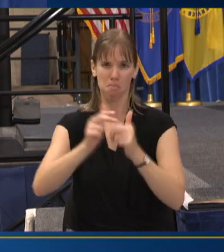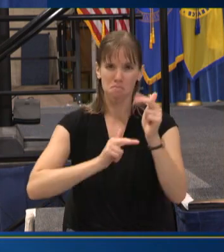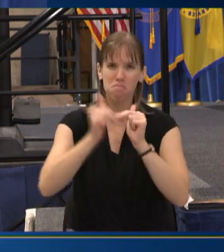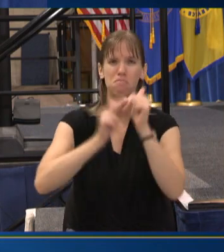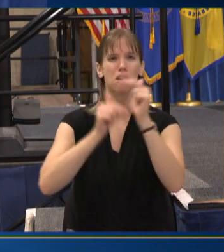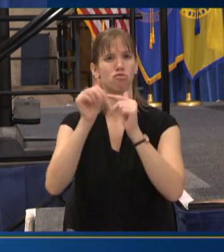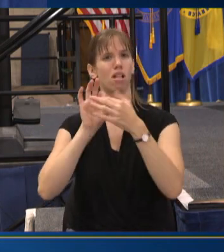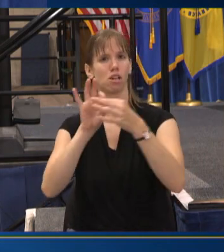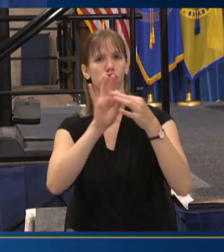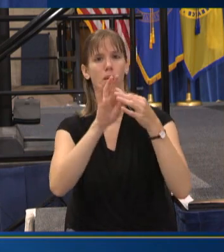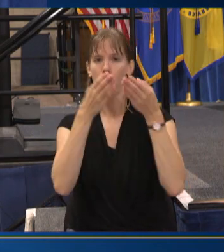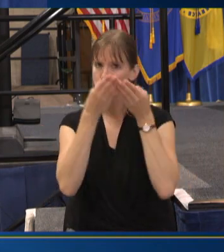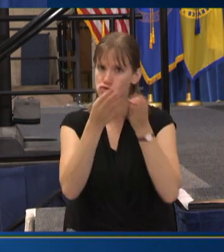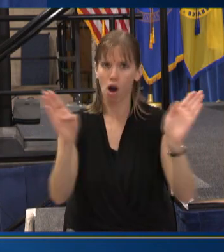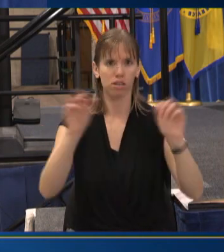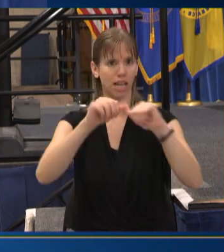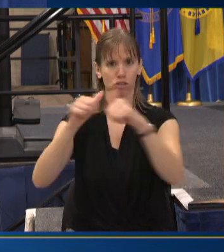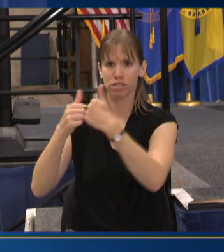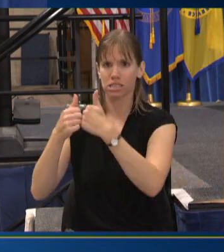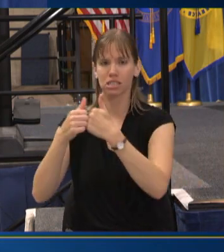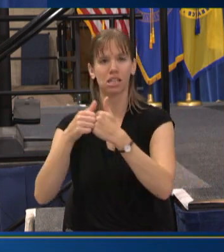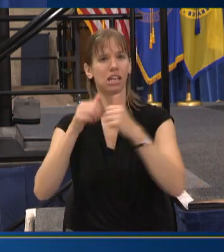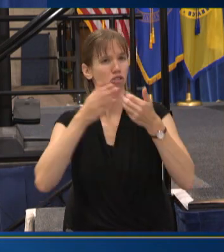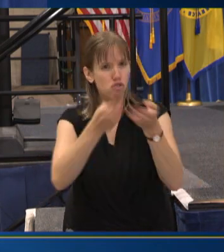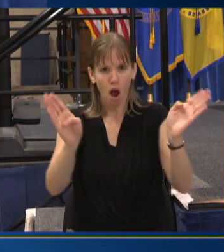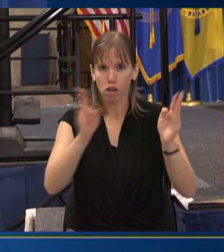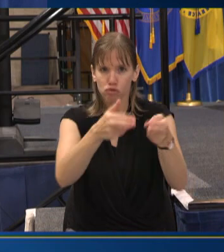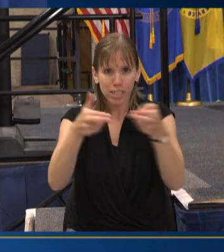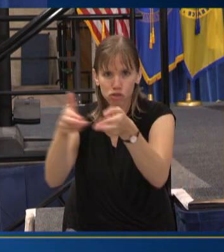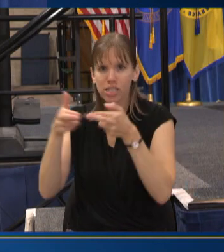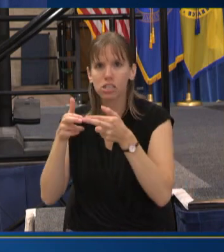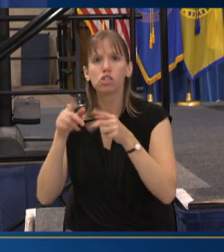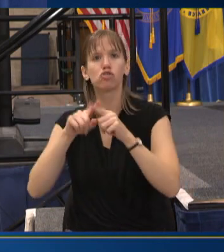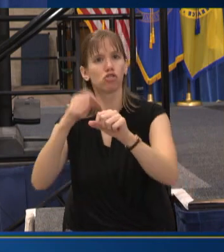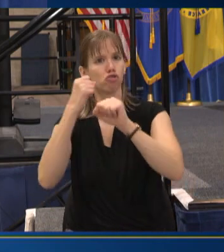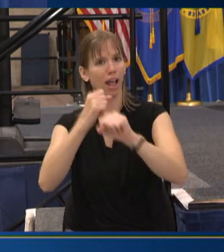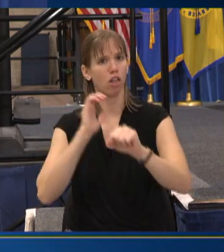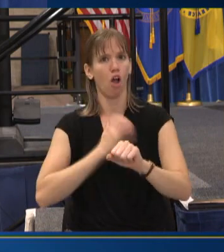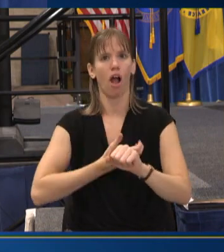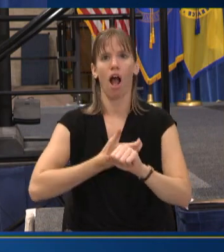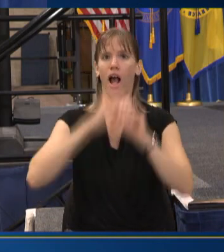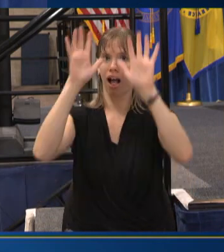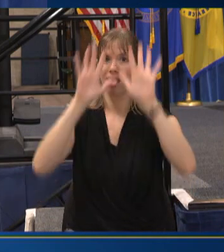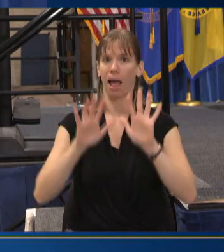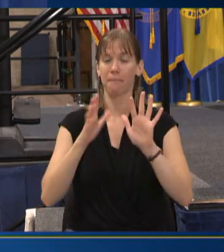agencies and within regions to strengthen our climate and health response.